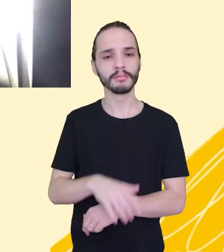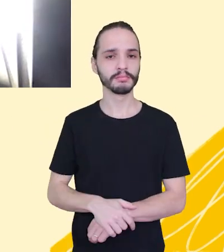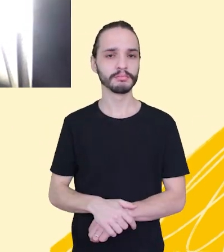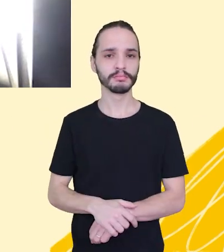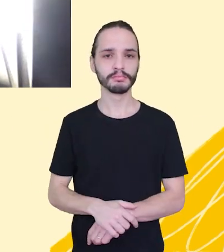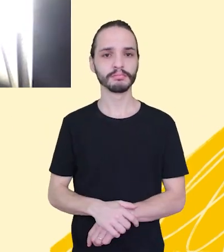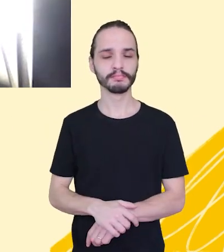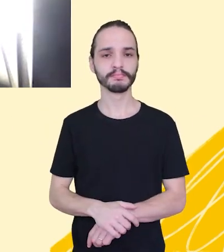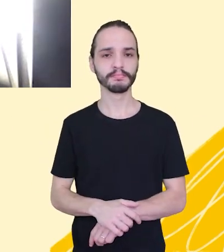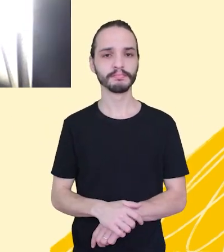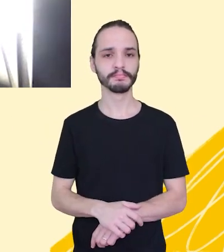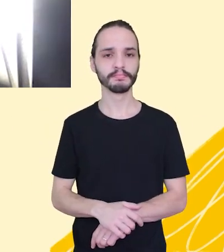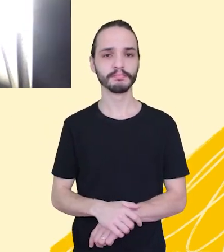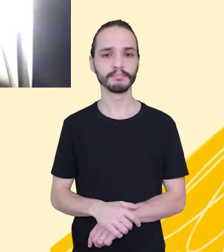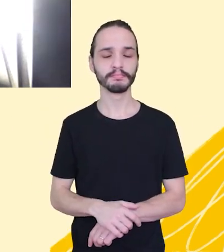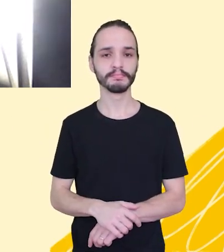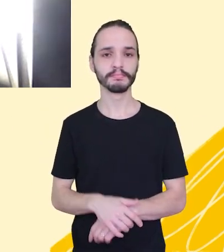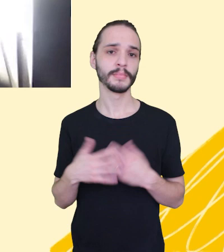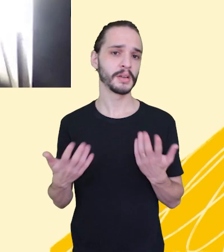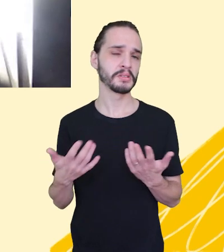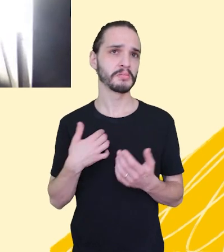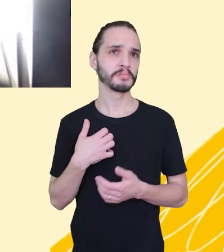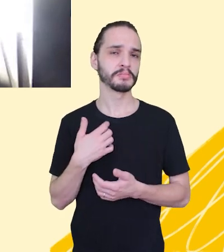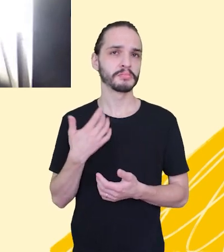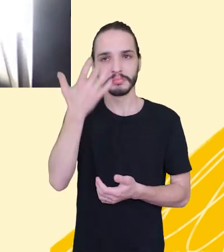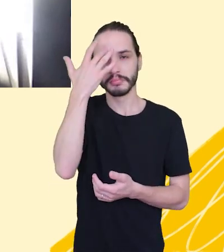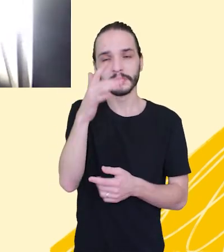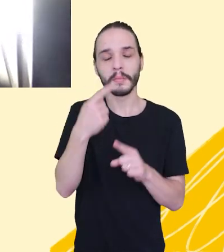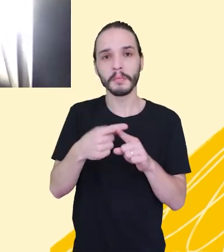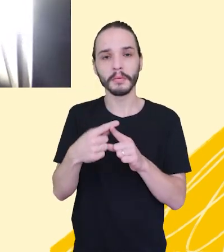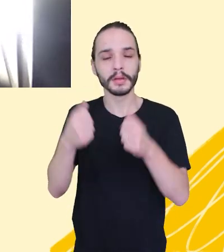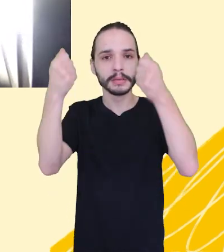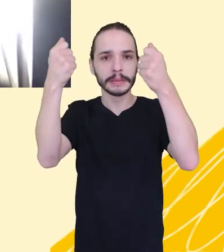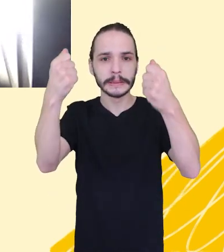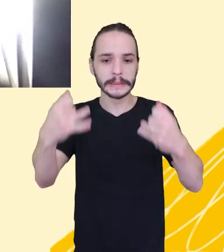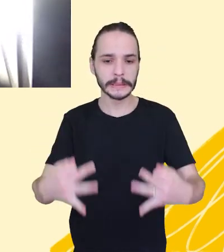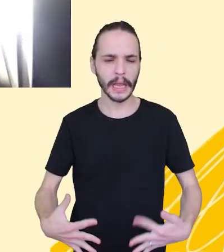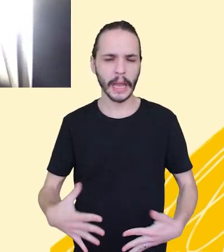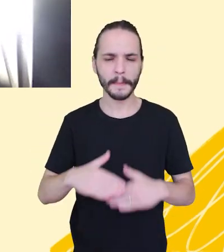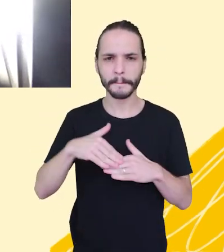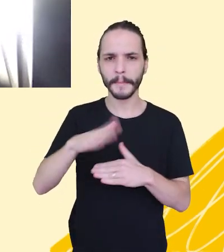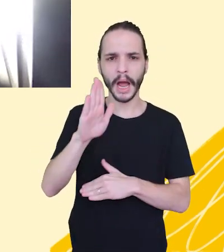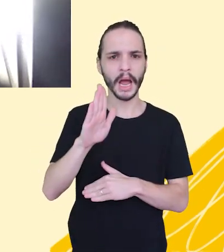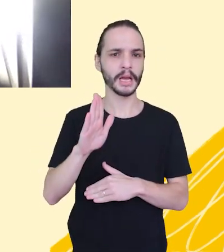I see no reason why I should explain more if I'm already interested?